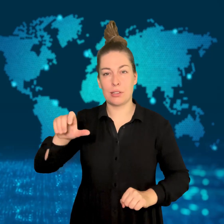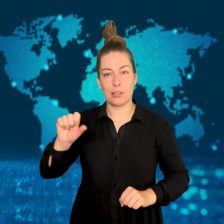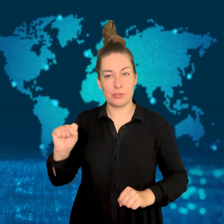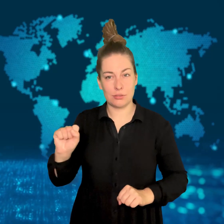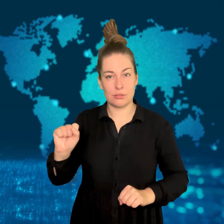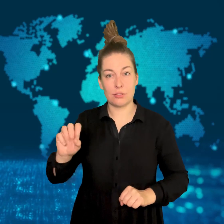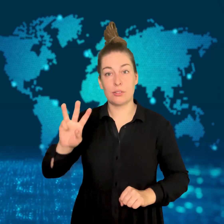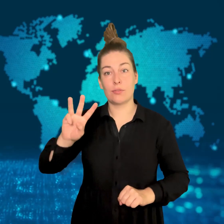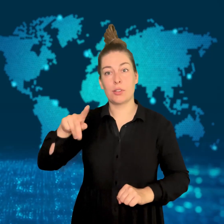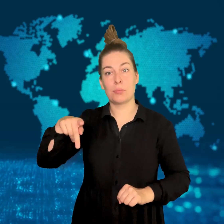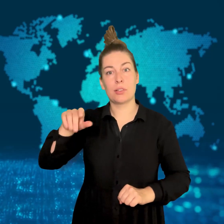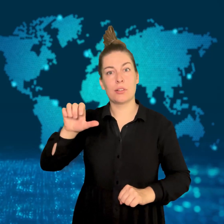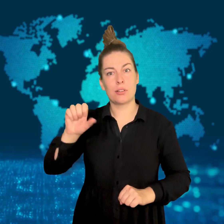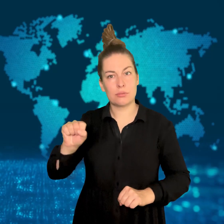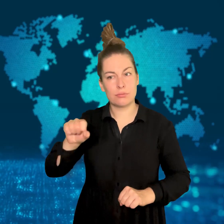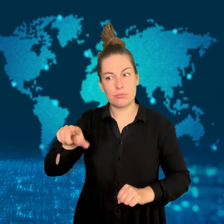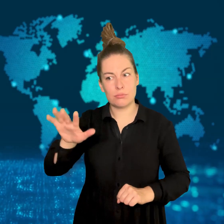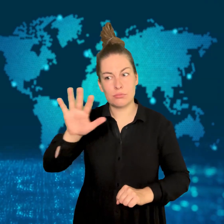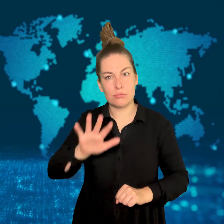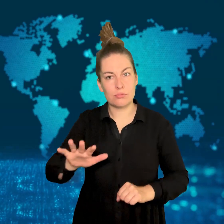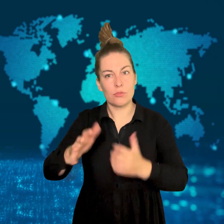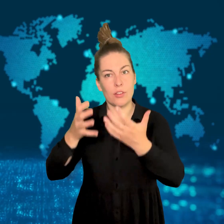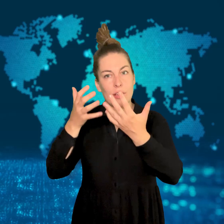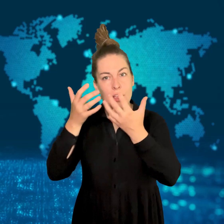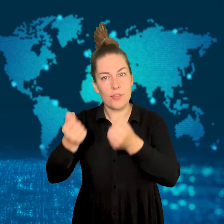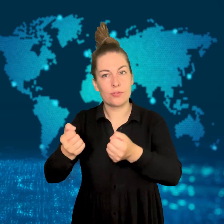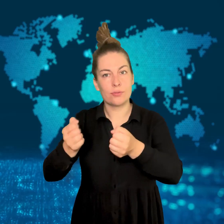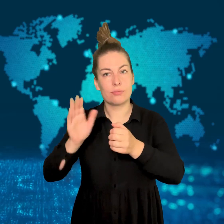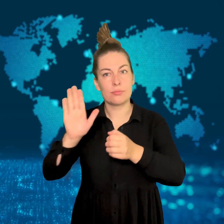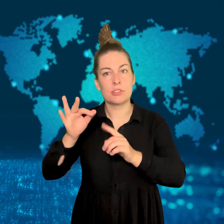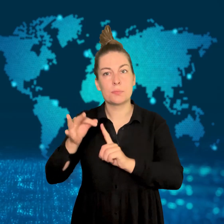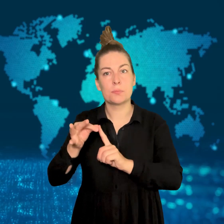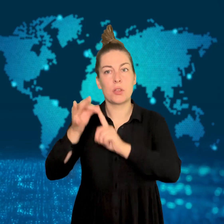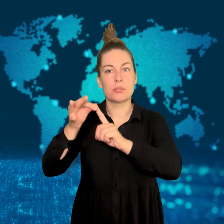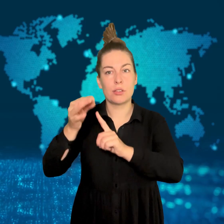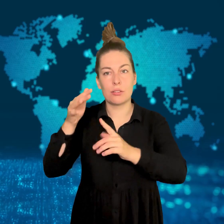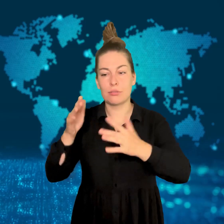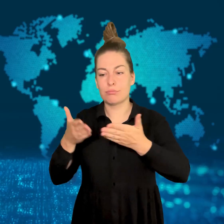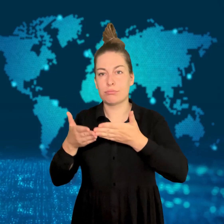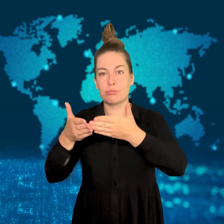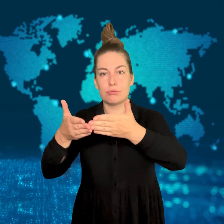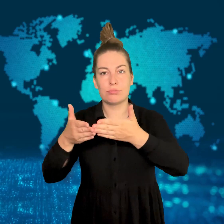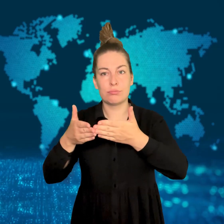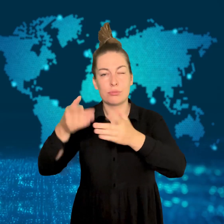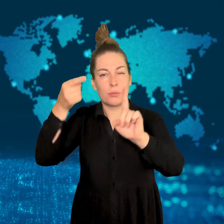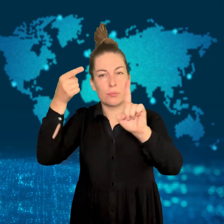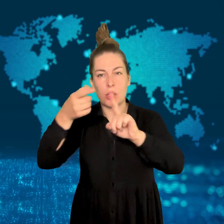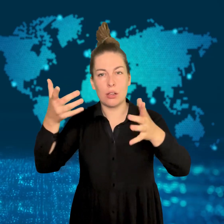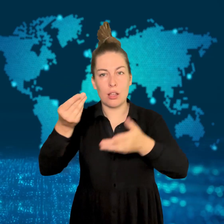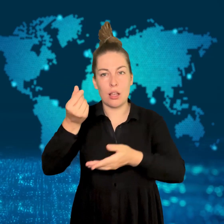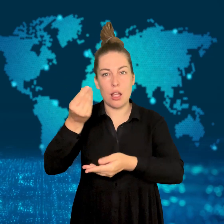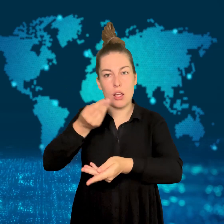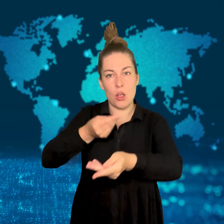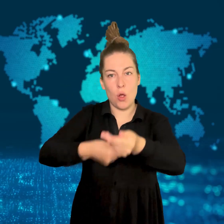The Philippines refer to parts of the Sea as West Philippine Sea (WPS).